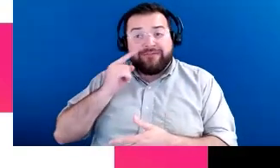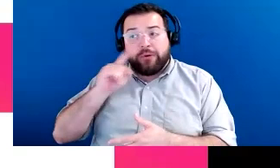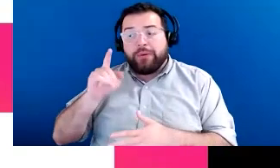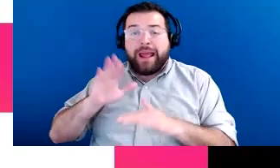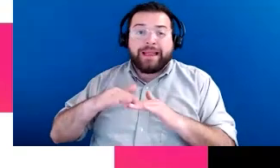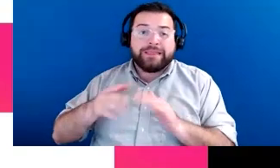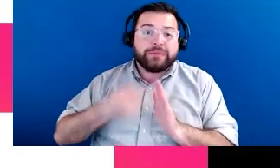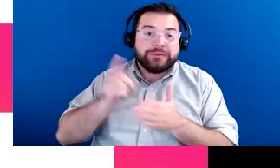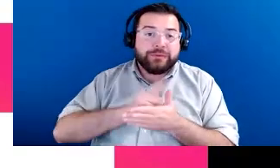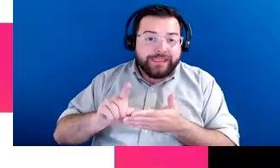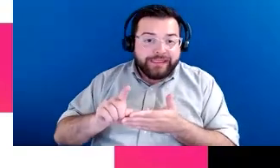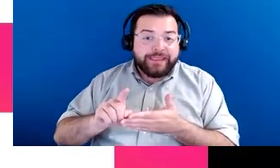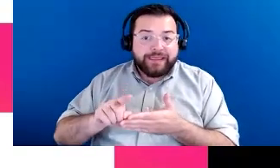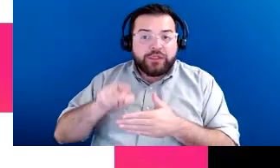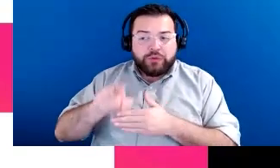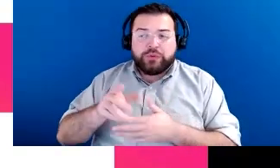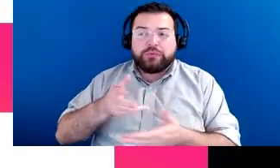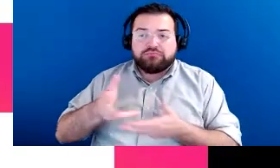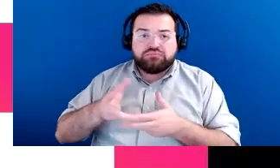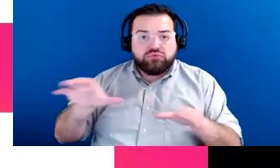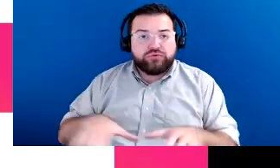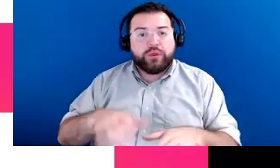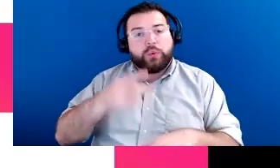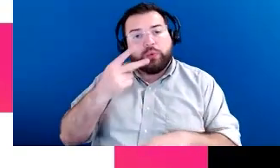a week, you're doing two instances of those two things,